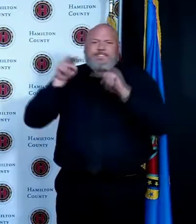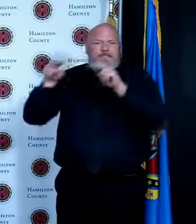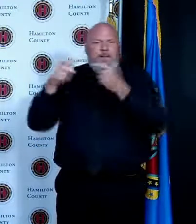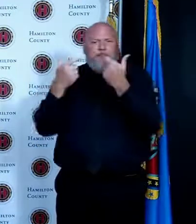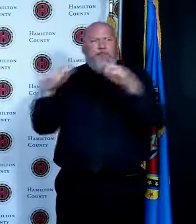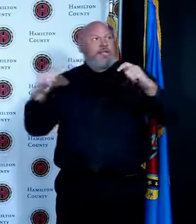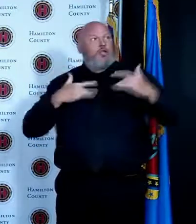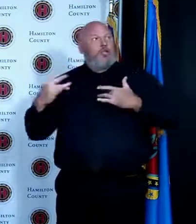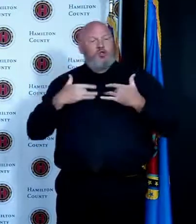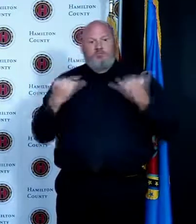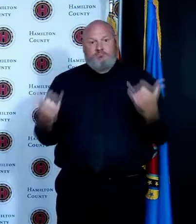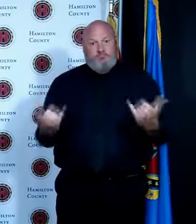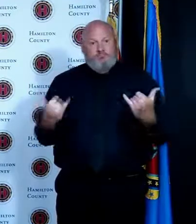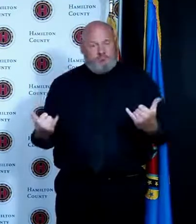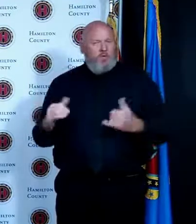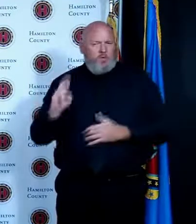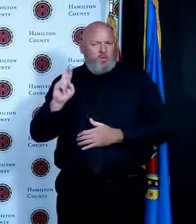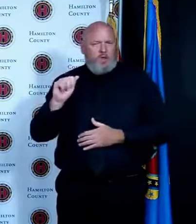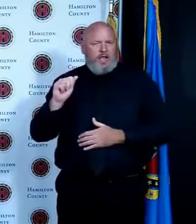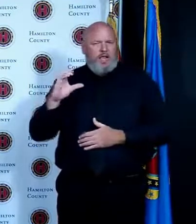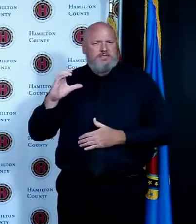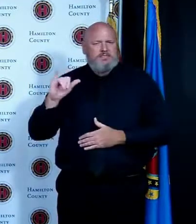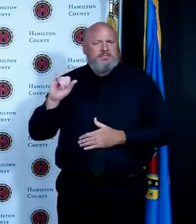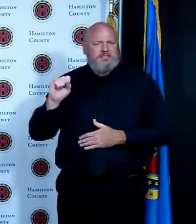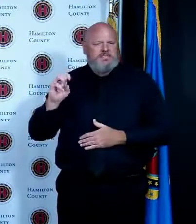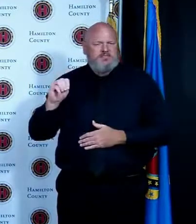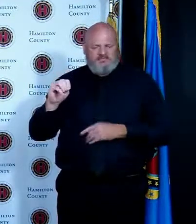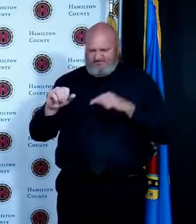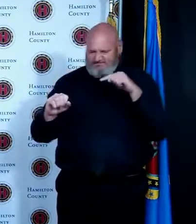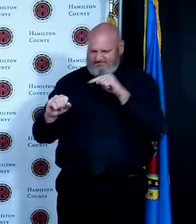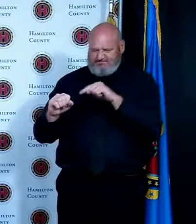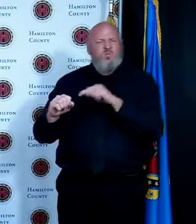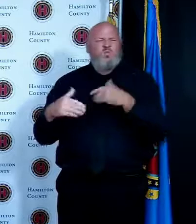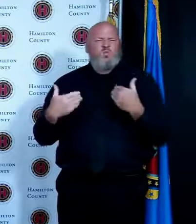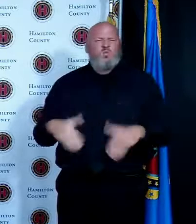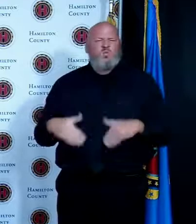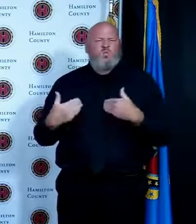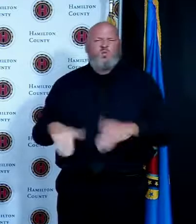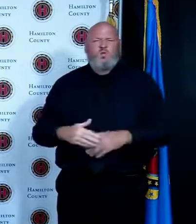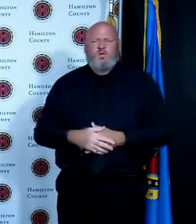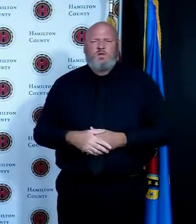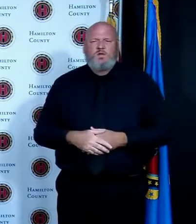so in a week's time we have had a multitude of peaceful protests in our